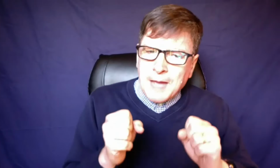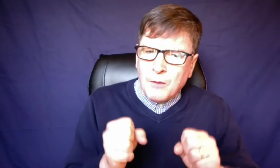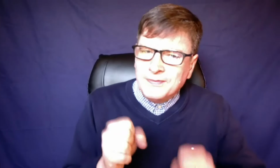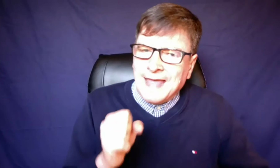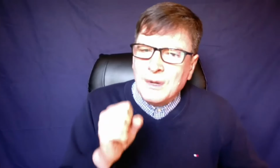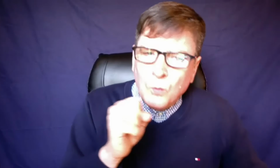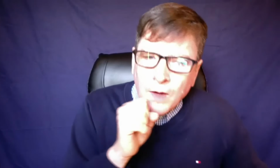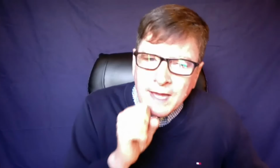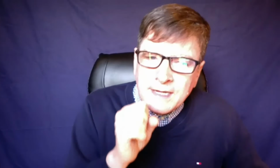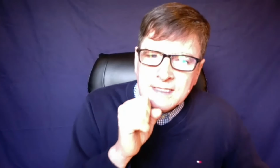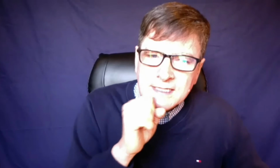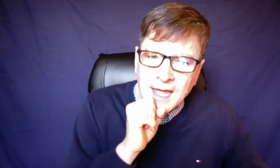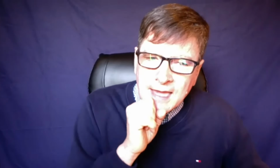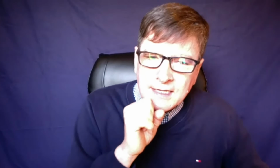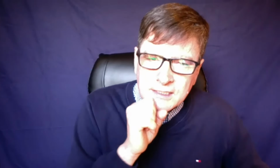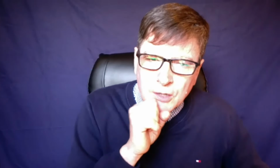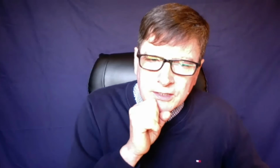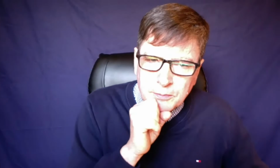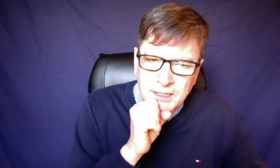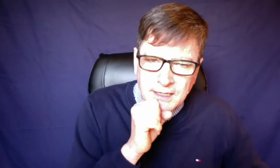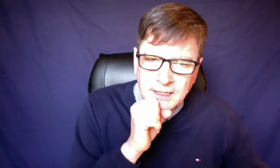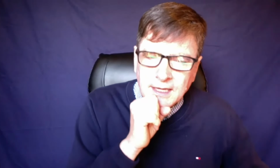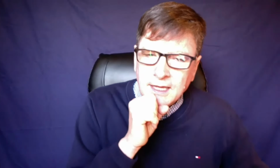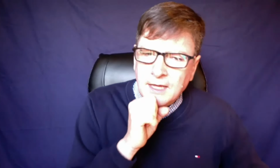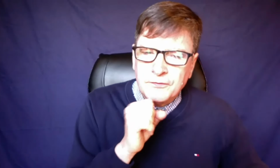like my student that I served Emily who had really limited fine motor